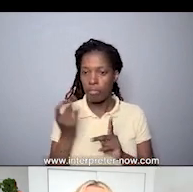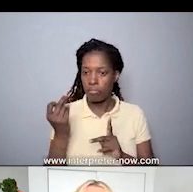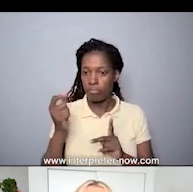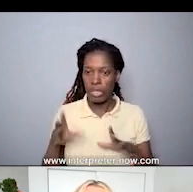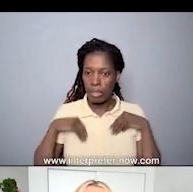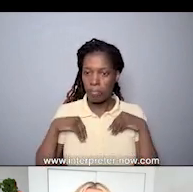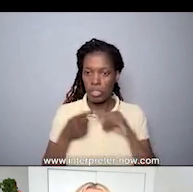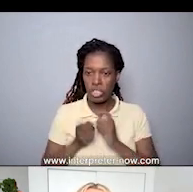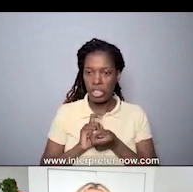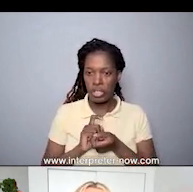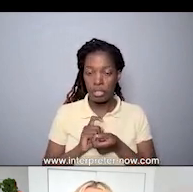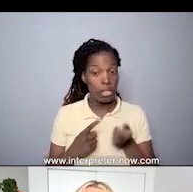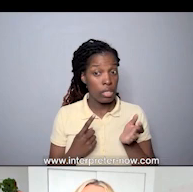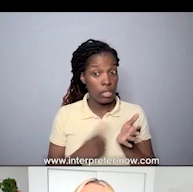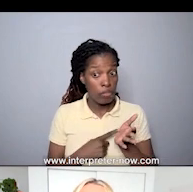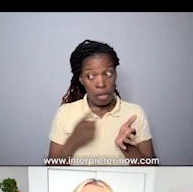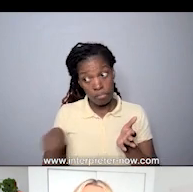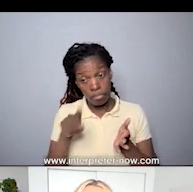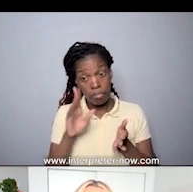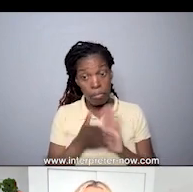that moment; sometimes people get a little bit defensive.